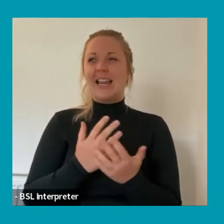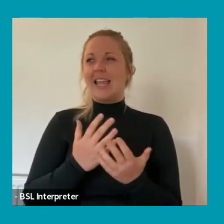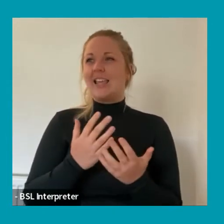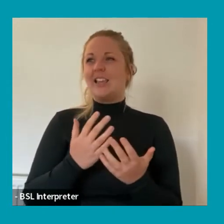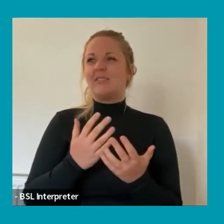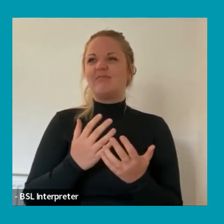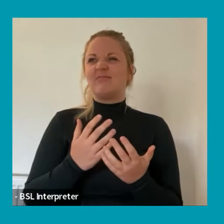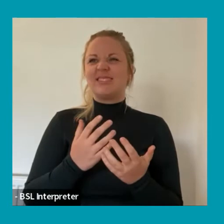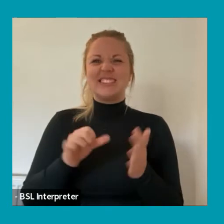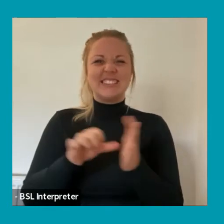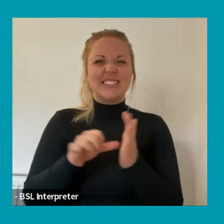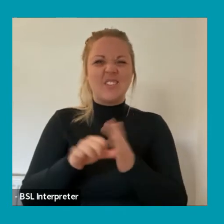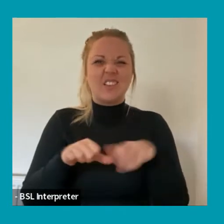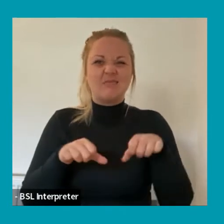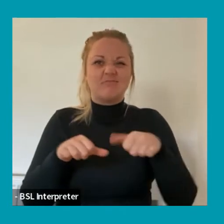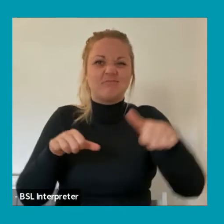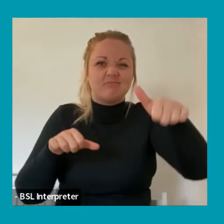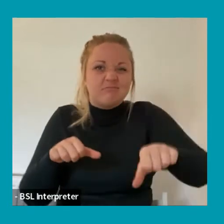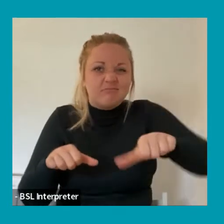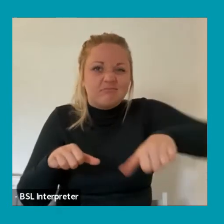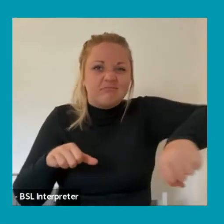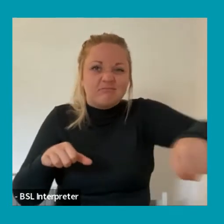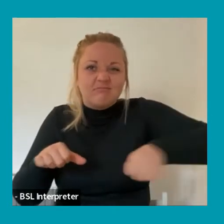It is never going to be as good as just getting an automatic car.